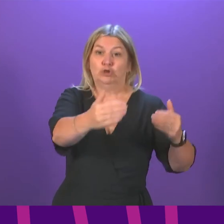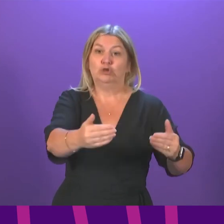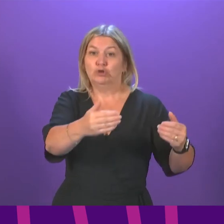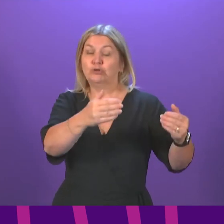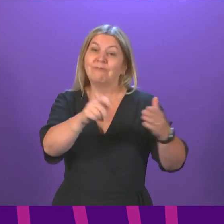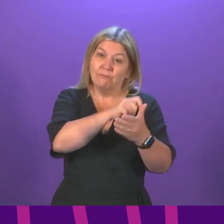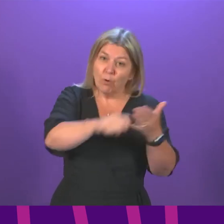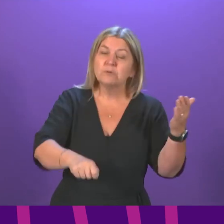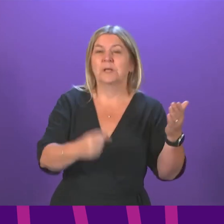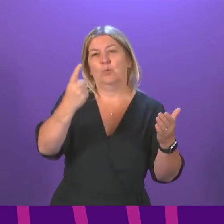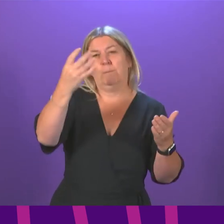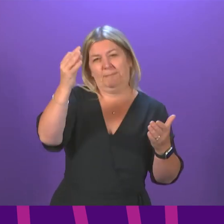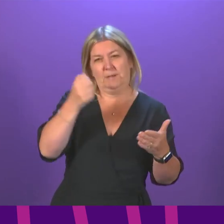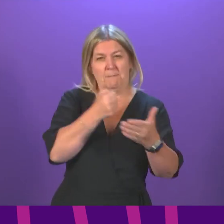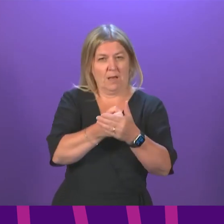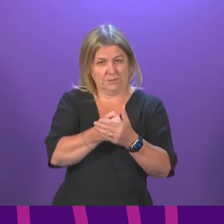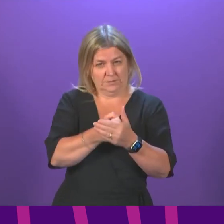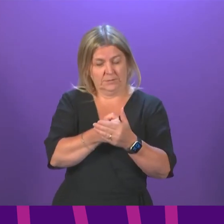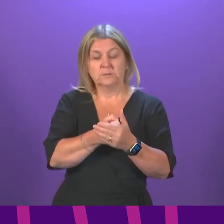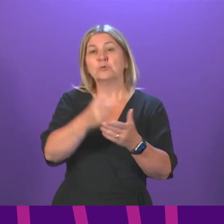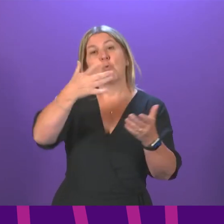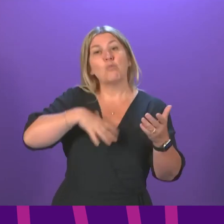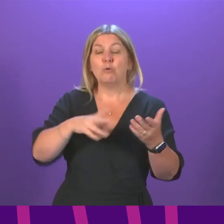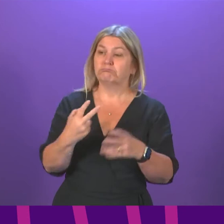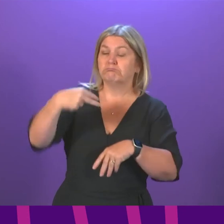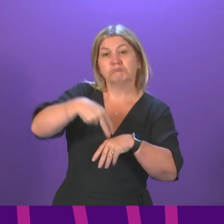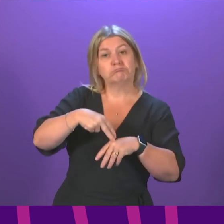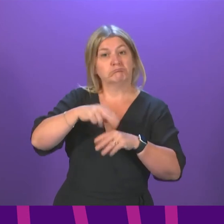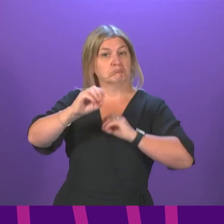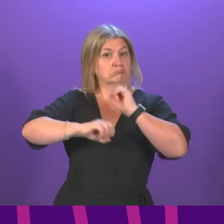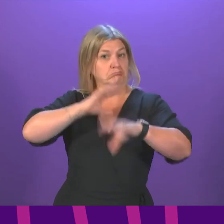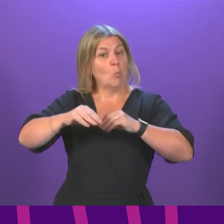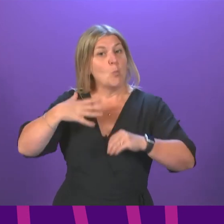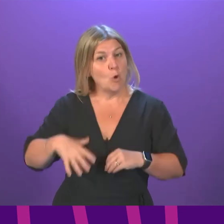Members who wish to speak in the debate on a group of amendments should press their request-to-speak